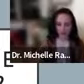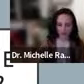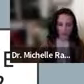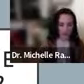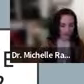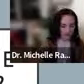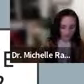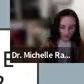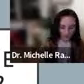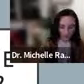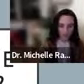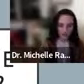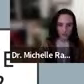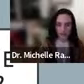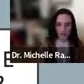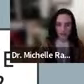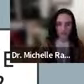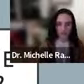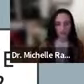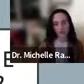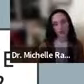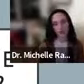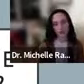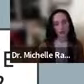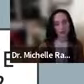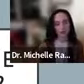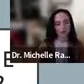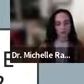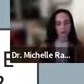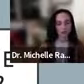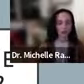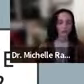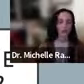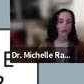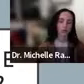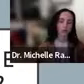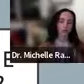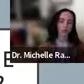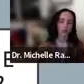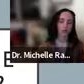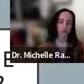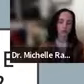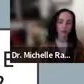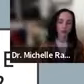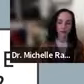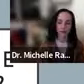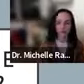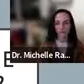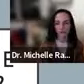Now you can just see the slides correct. All right, thank you so much. I'm really I'm really excited to be here